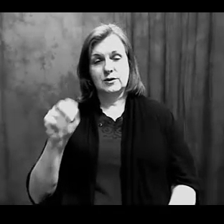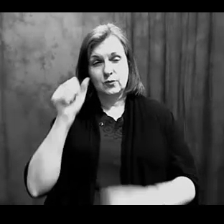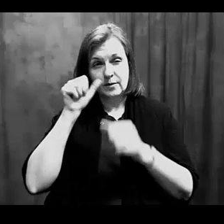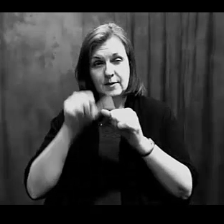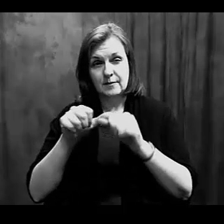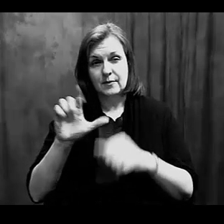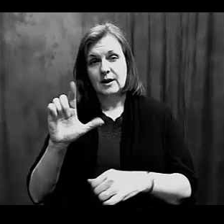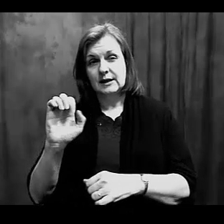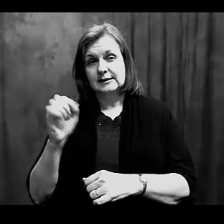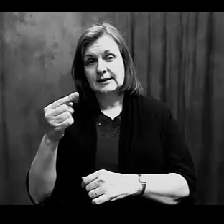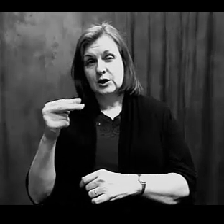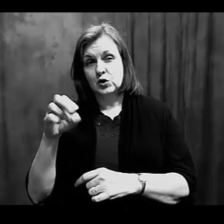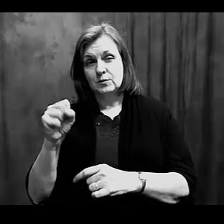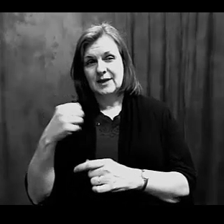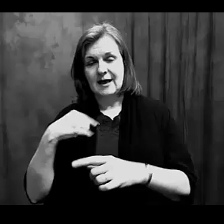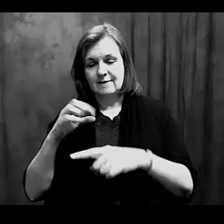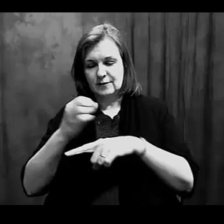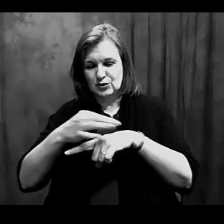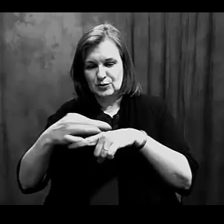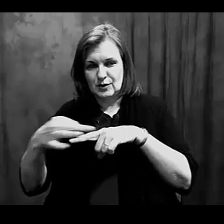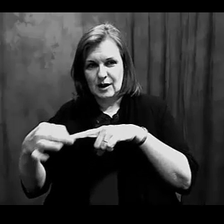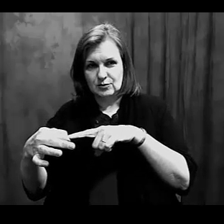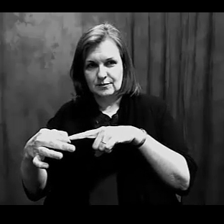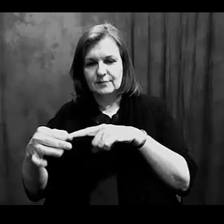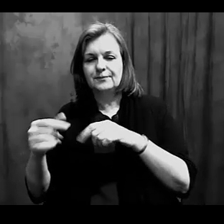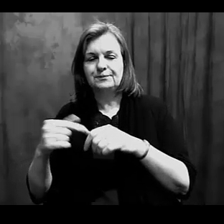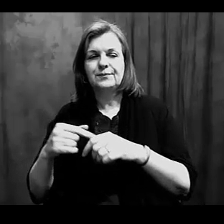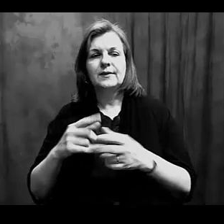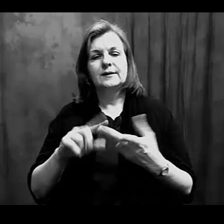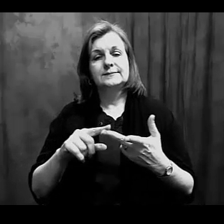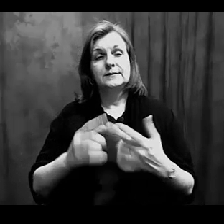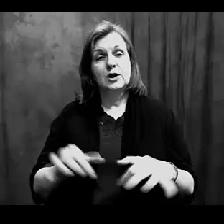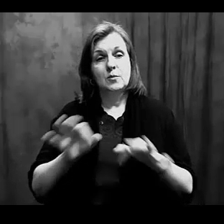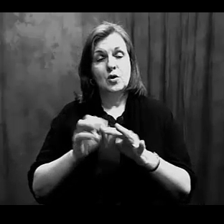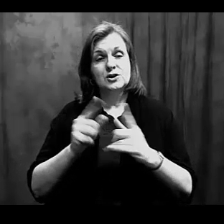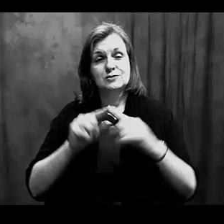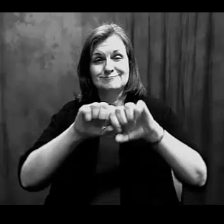looked at this before the bacteria in the nodules of legumes and so on